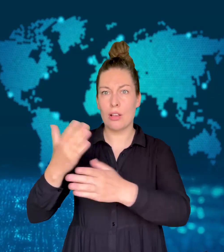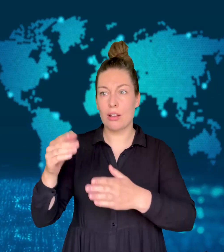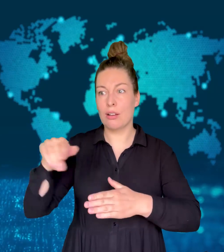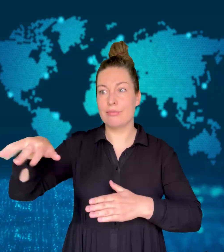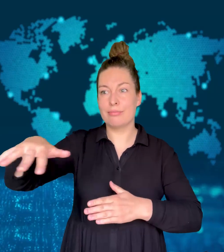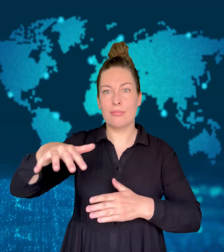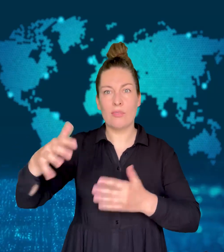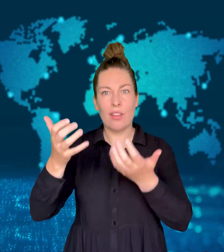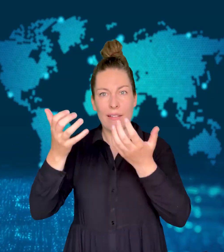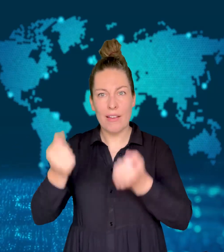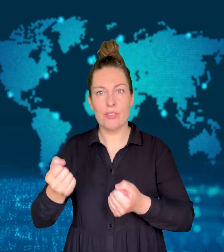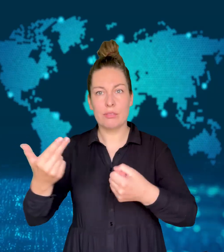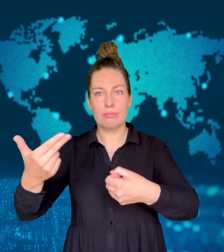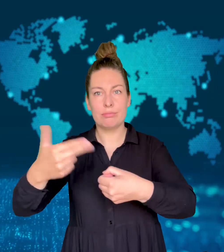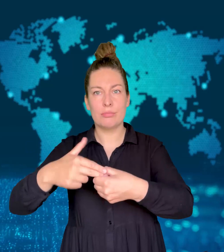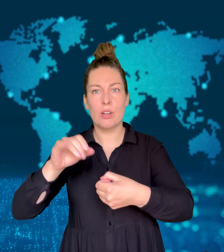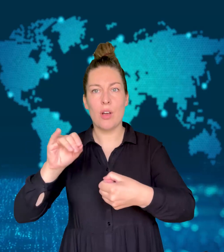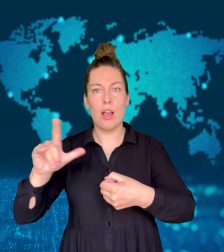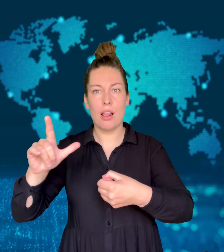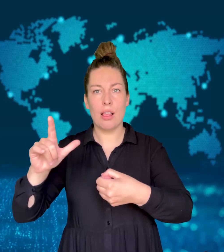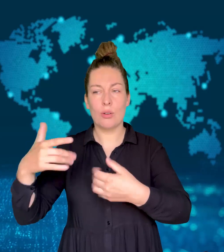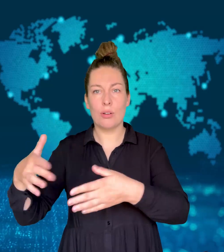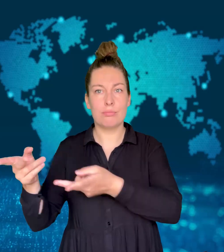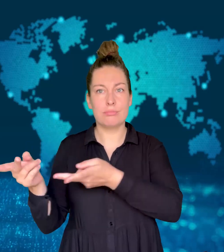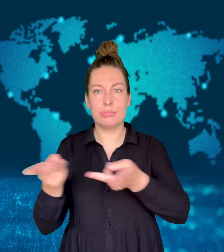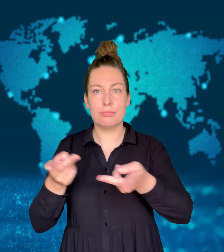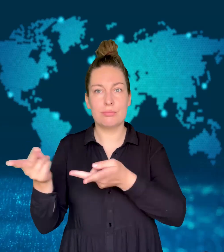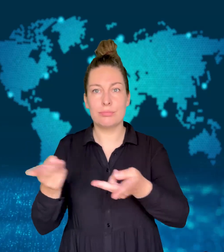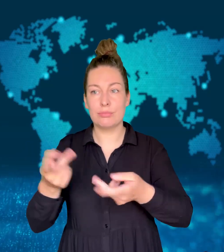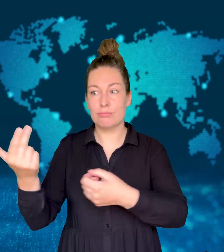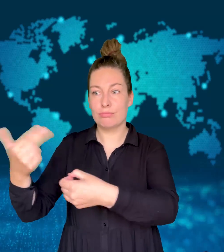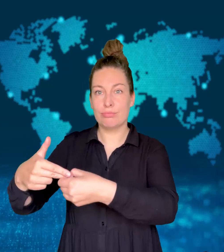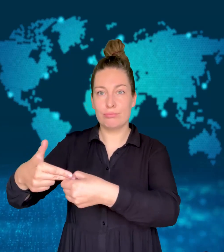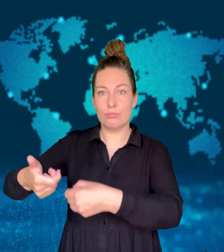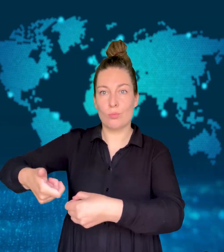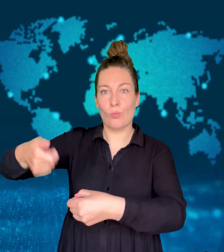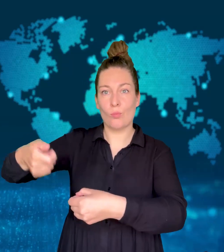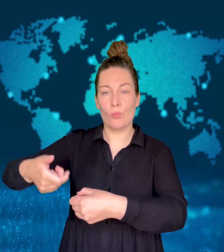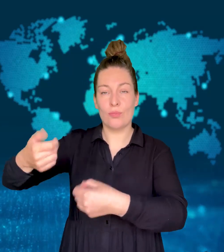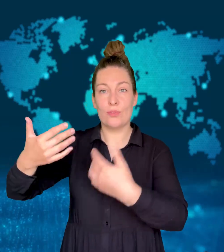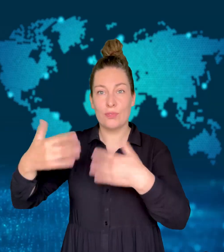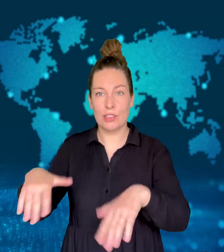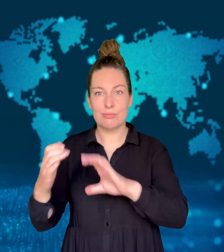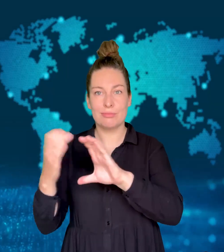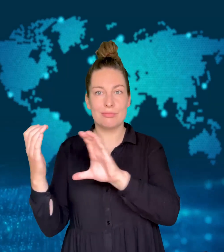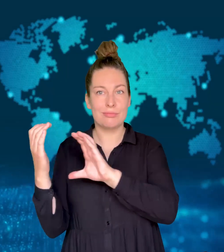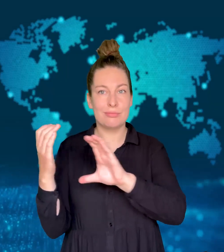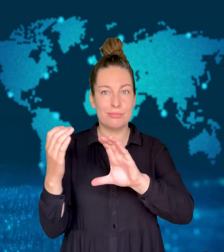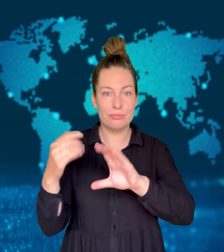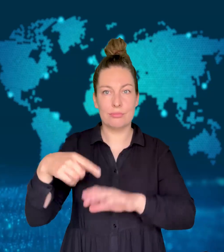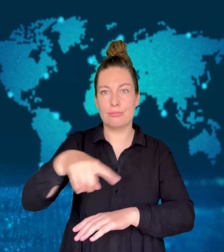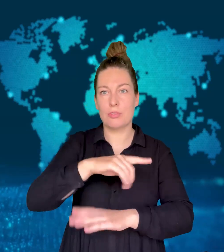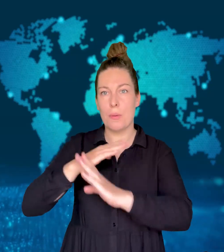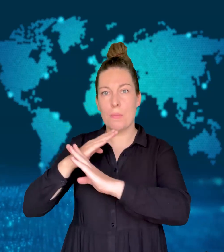in the main part of Malmo's harbor.